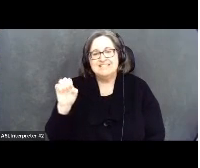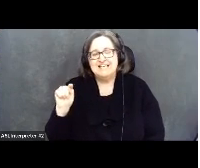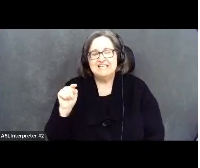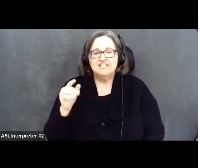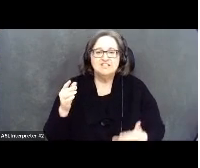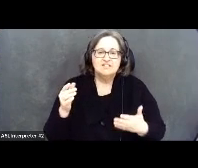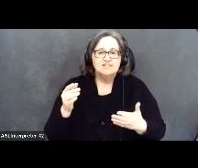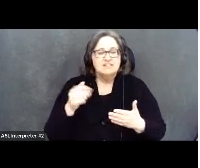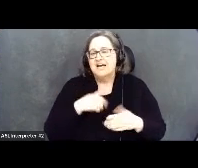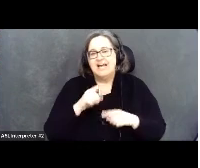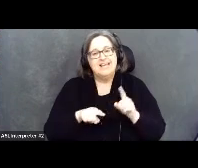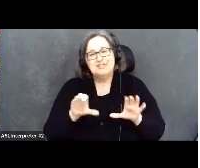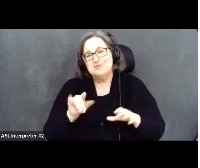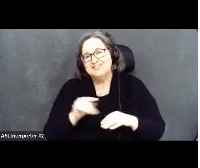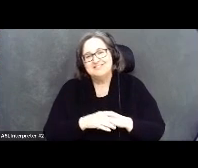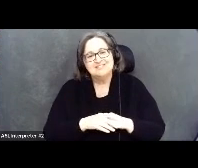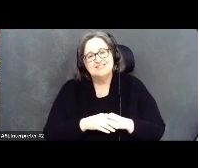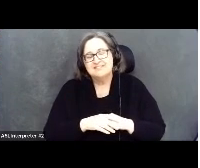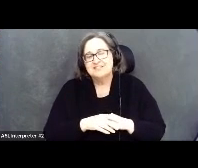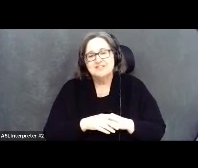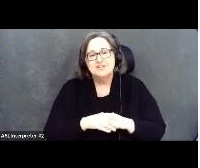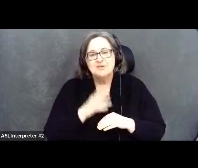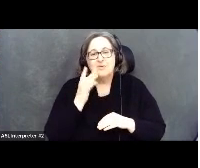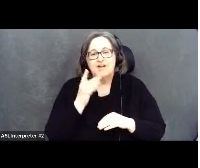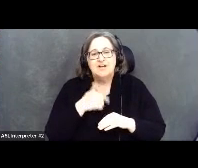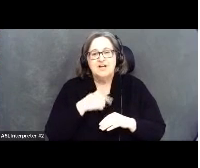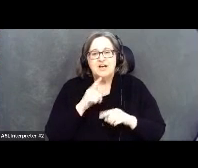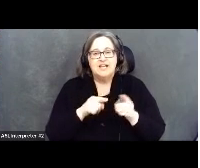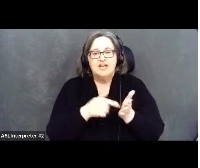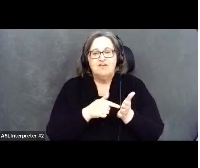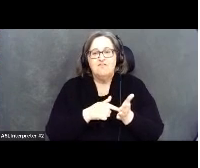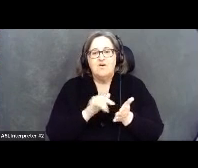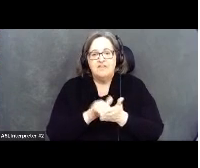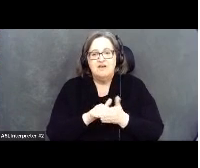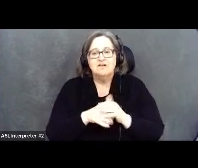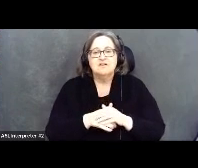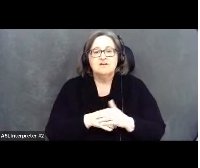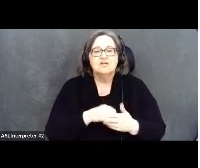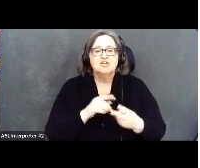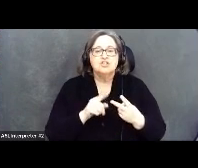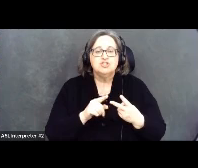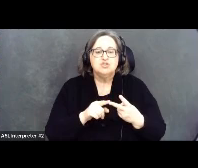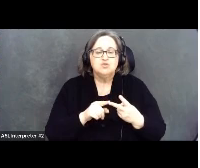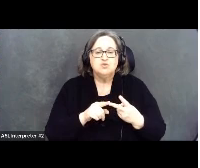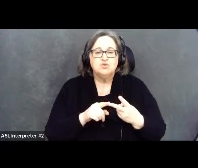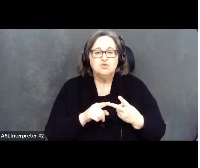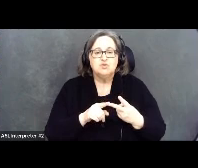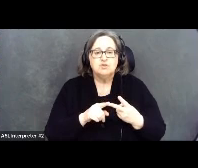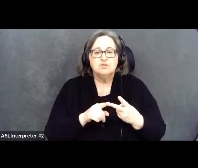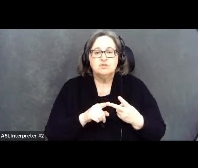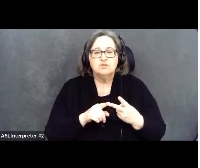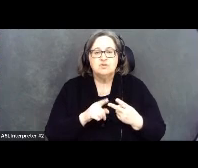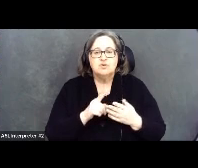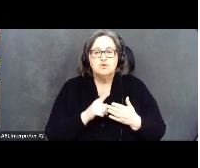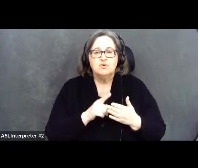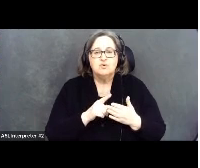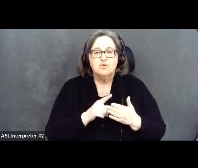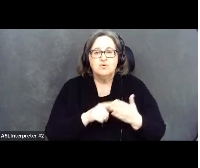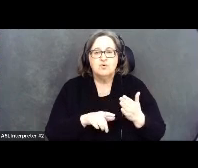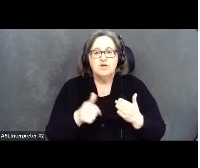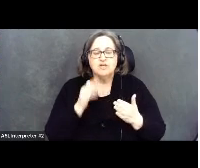I can't do it because, one, I can't afford it. What else is going to be taken away from this